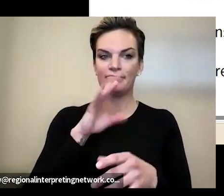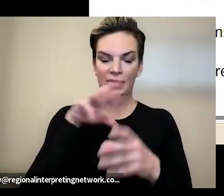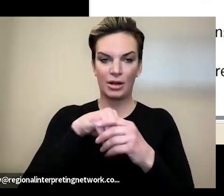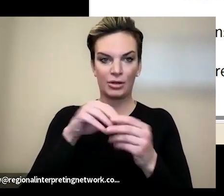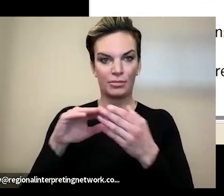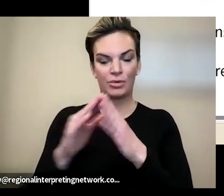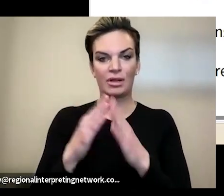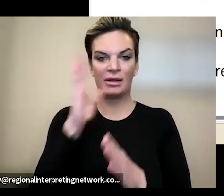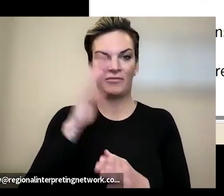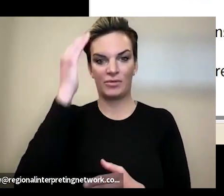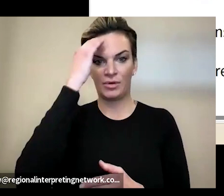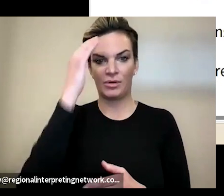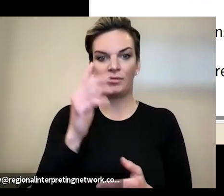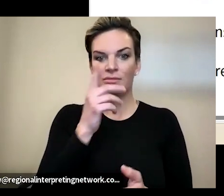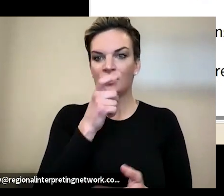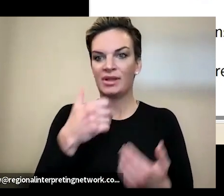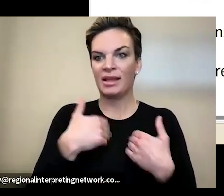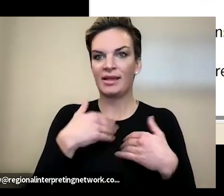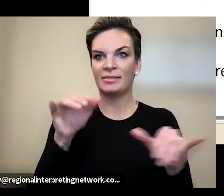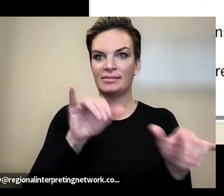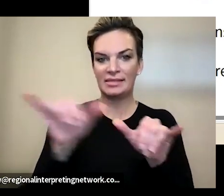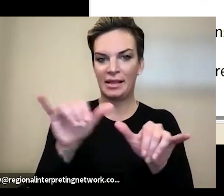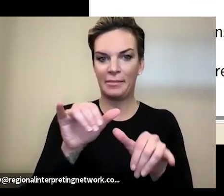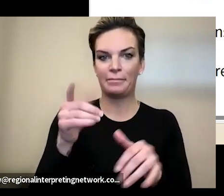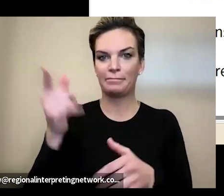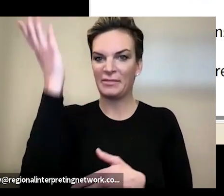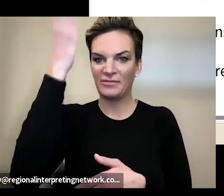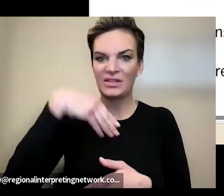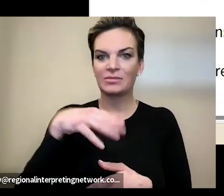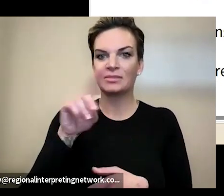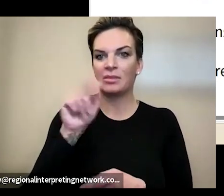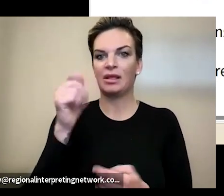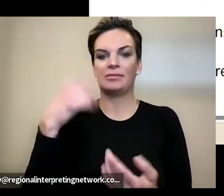has been touched by an invisible disability, and how they can relate. There's a brain injury in